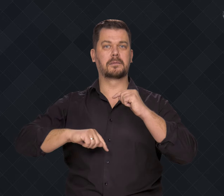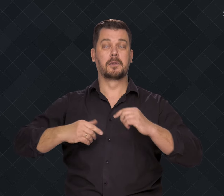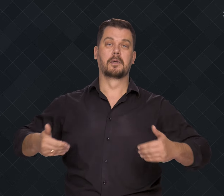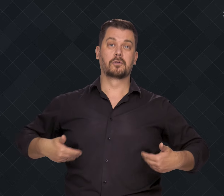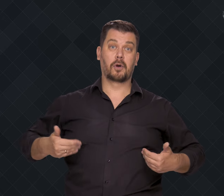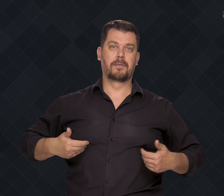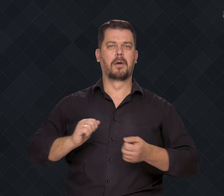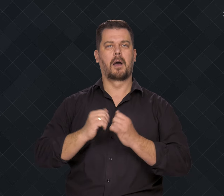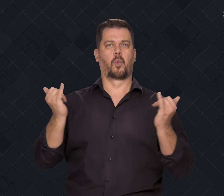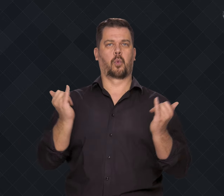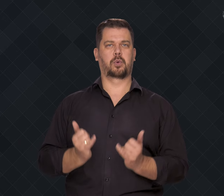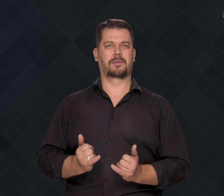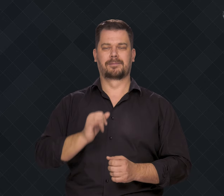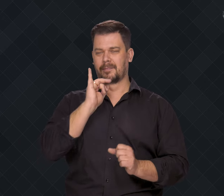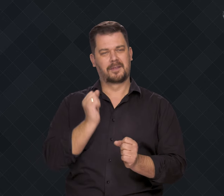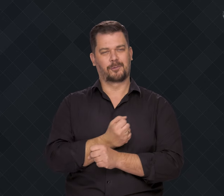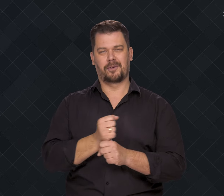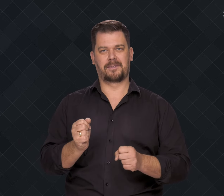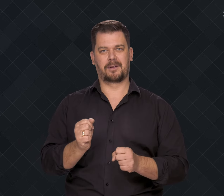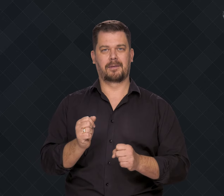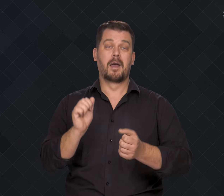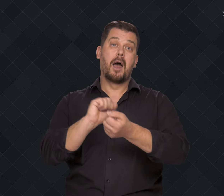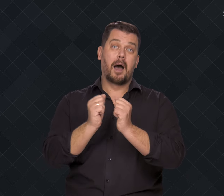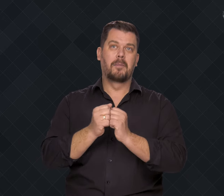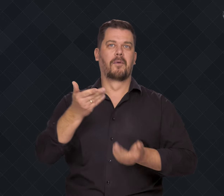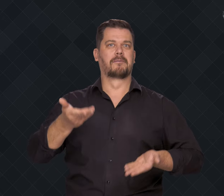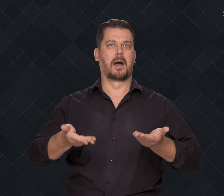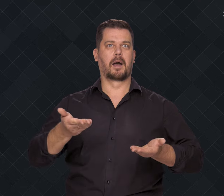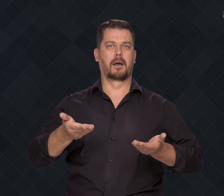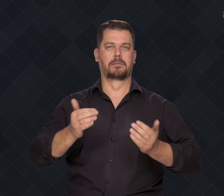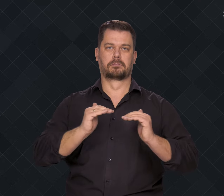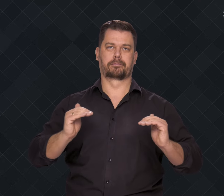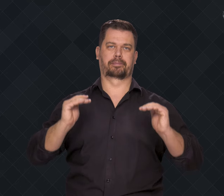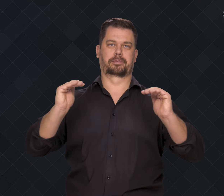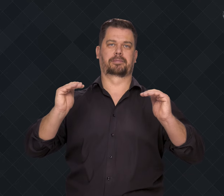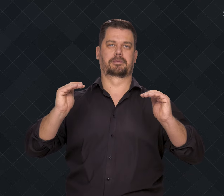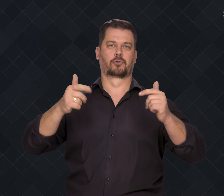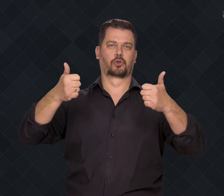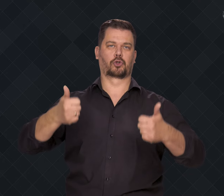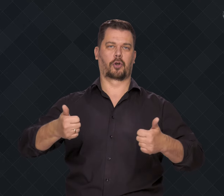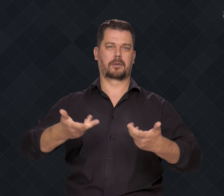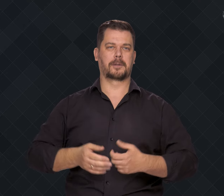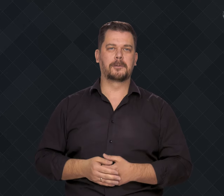recovery or weight loss will not be possible, or weight loss will plateau at a certain stage.